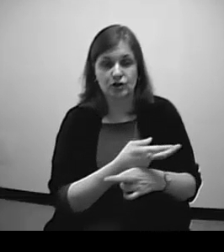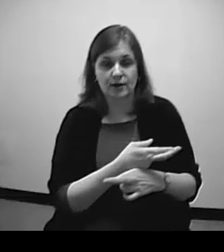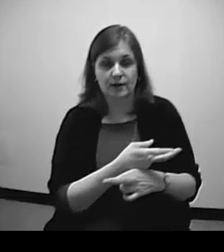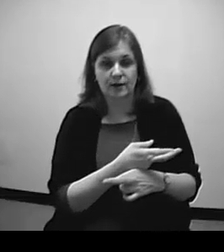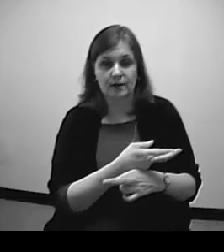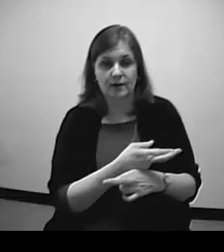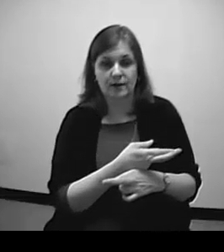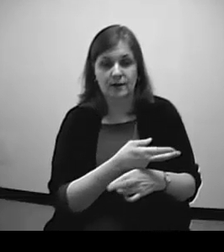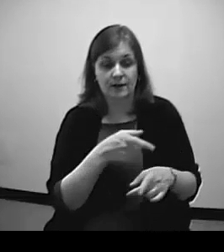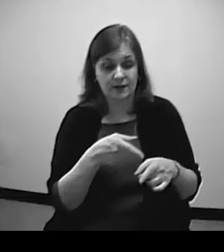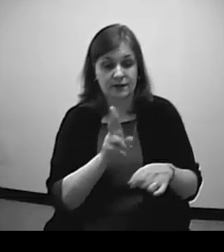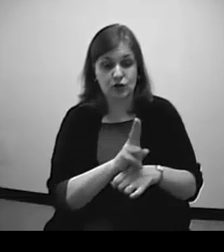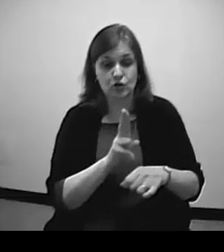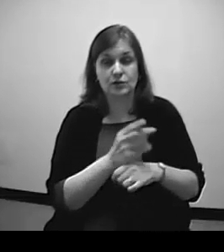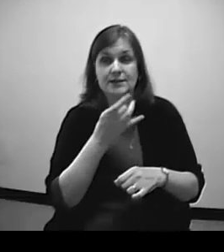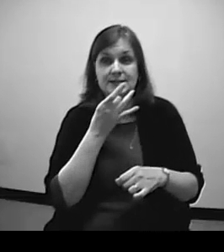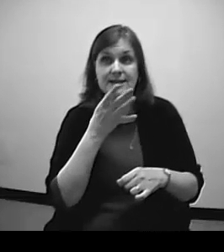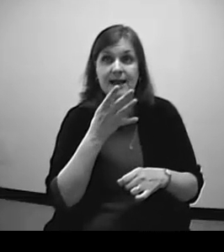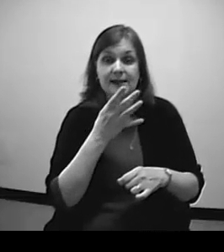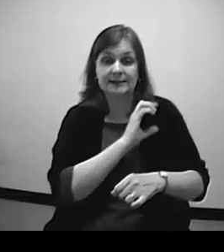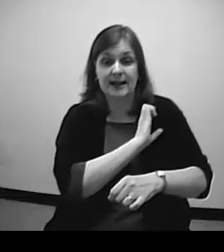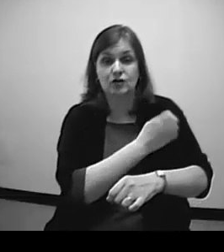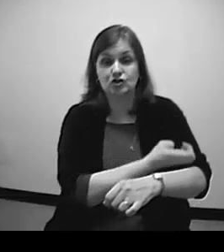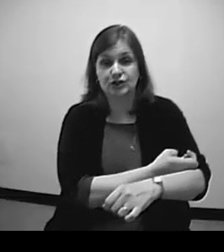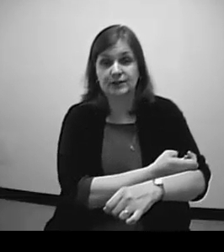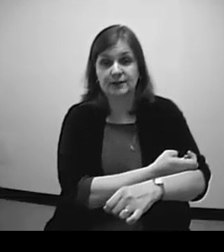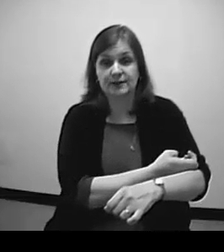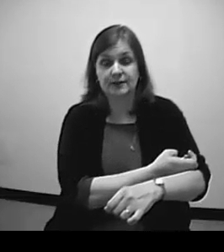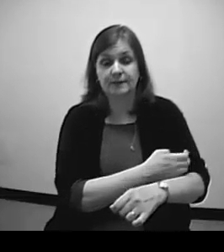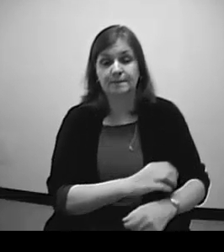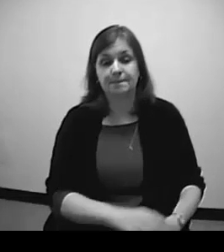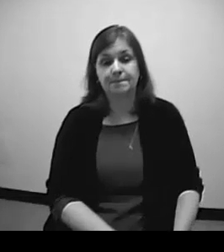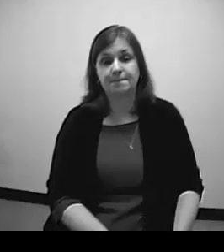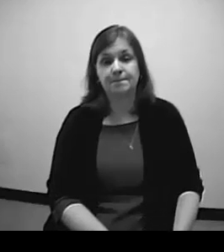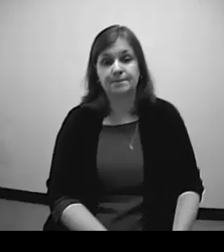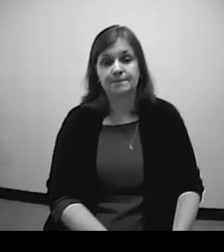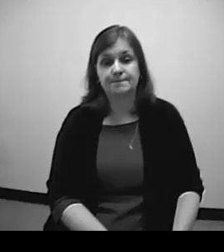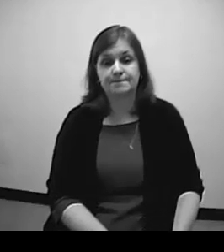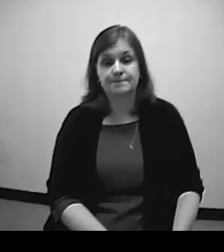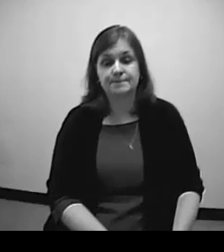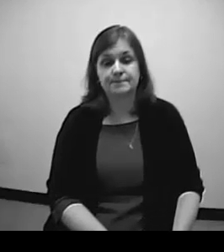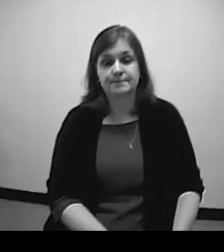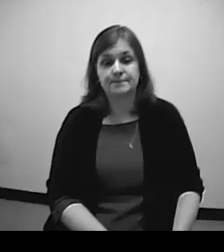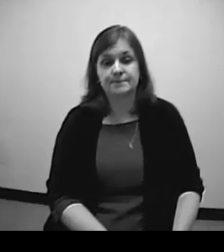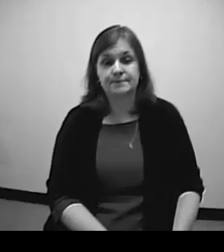a light reaction so it will actually use light energy